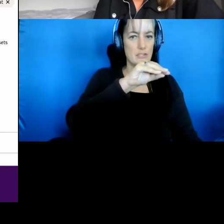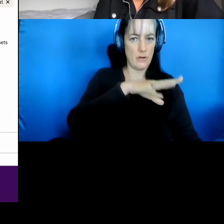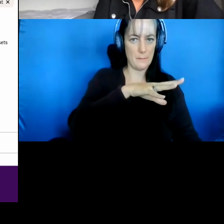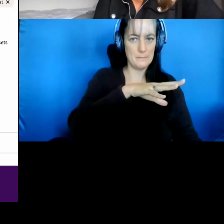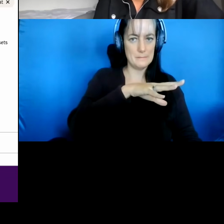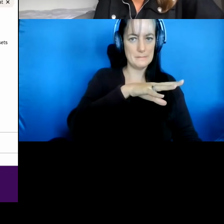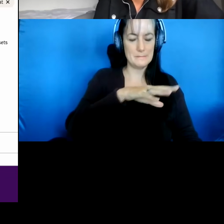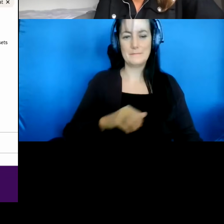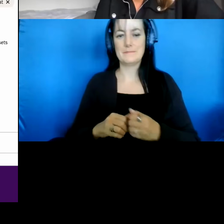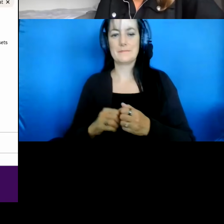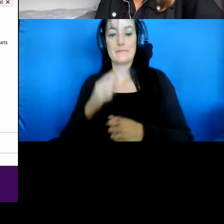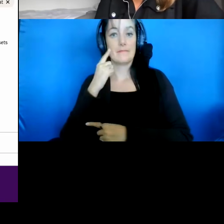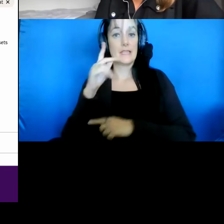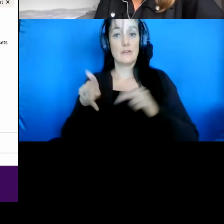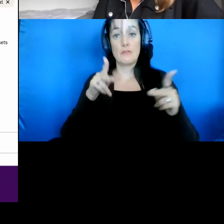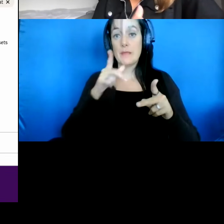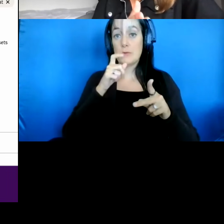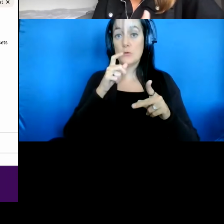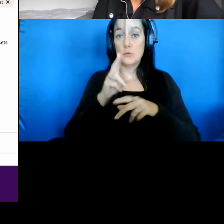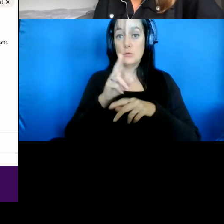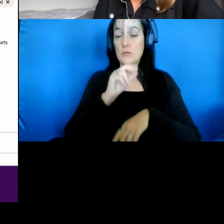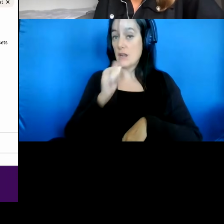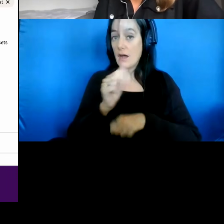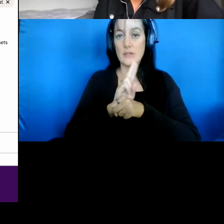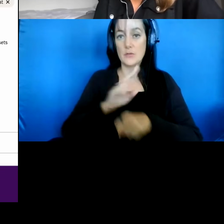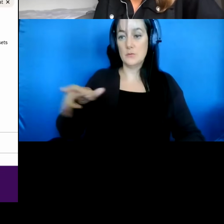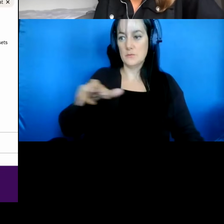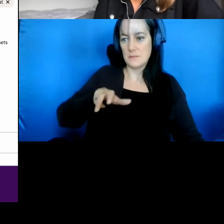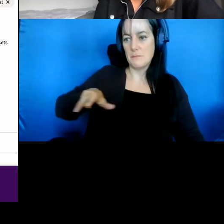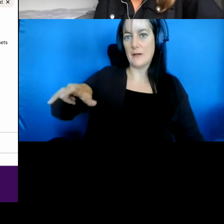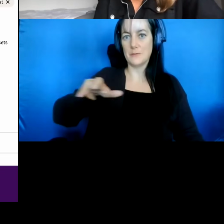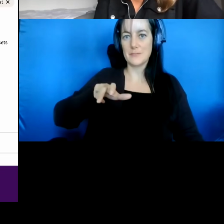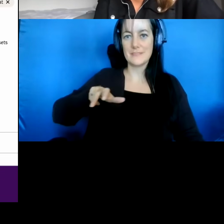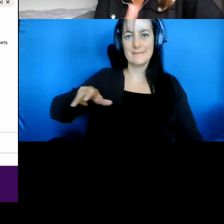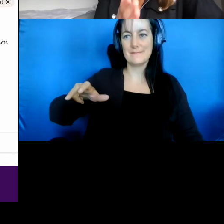to people who use a screen reader and a keyboard. We still need to have an alternative for drag or drop.